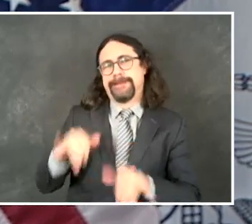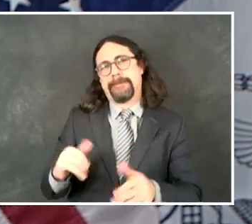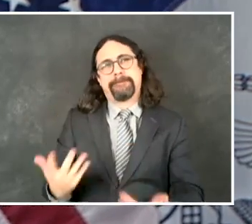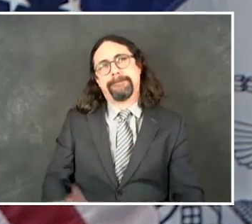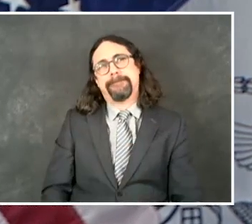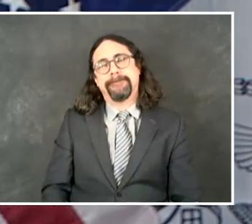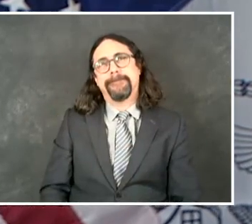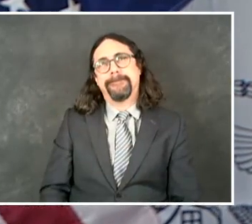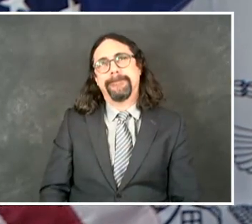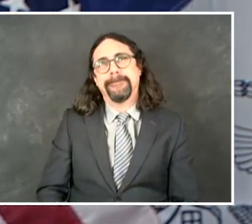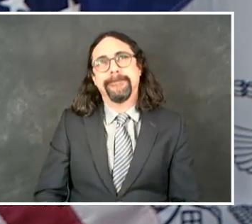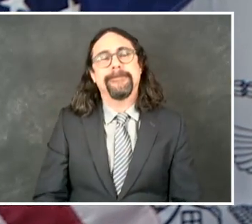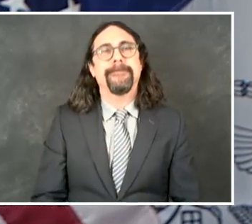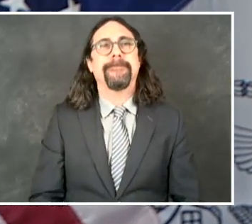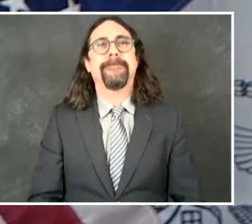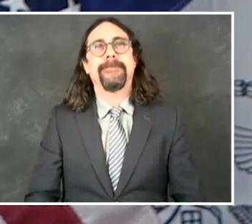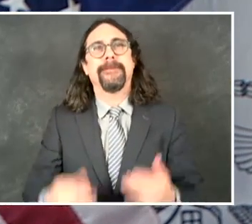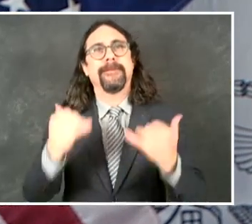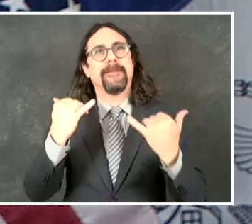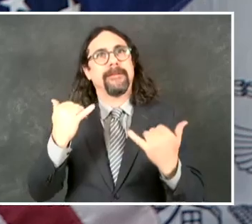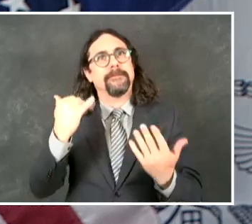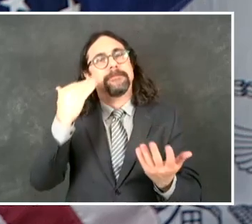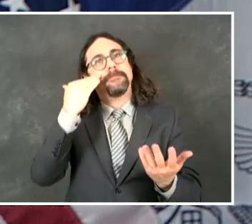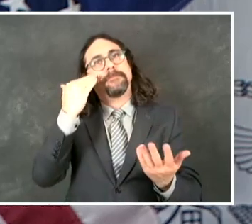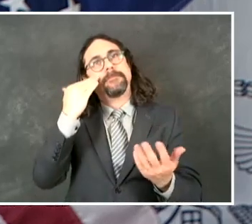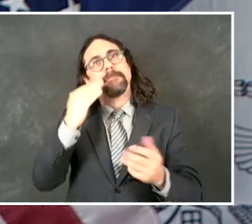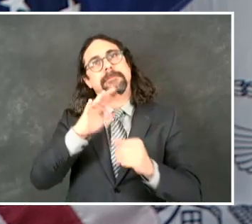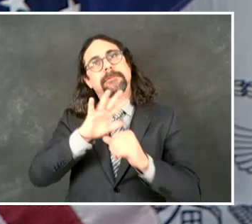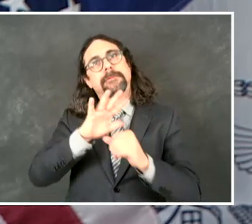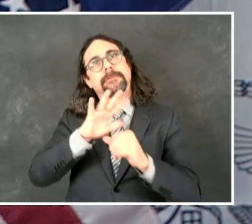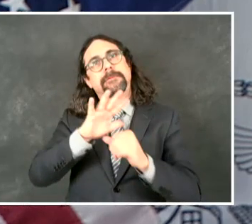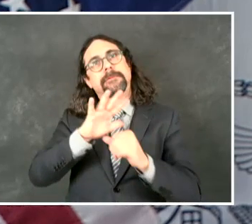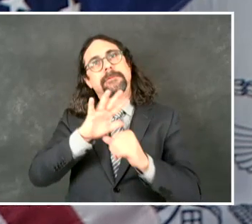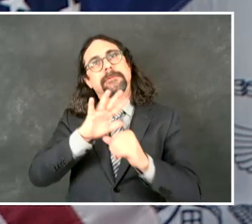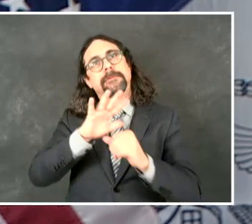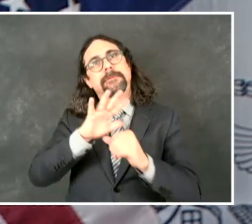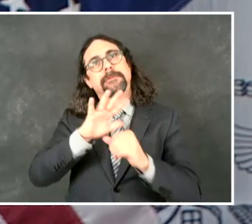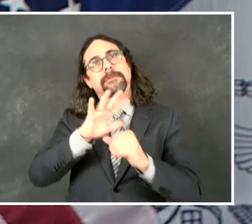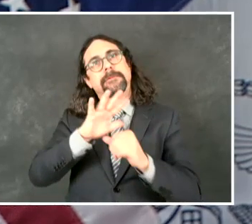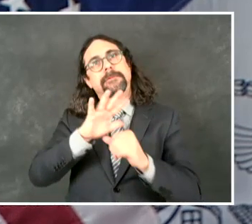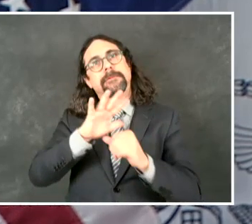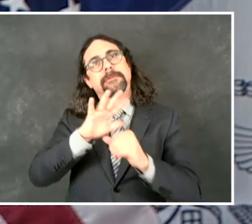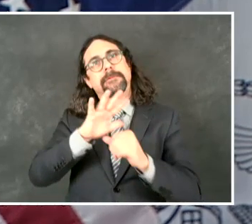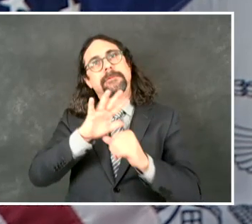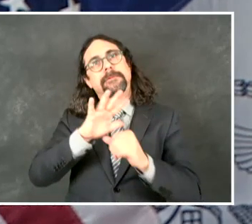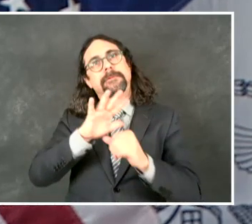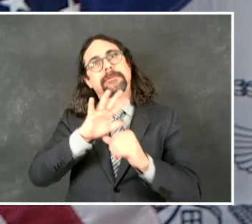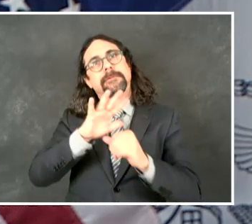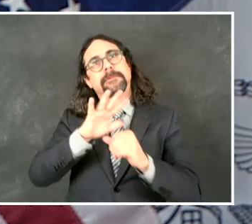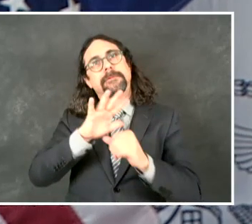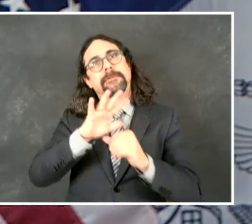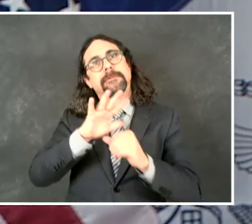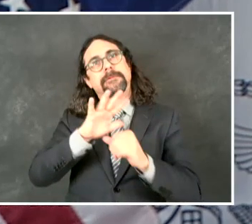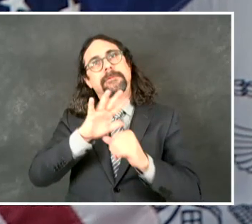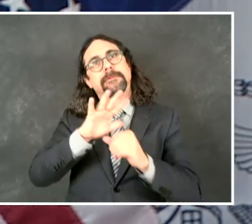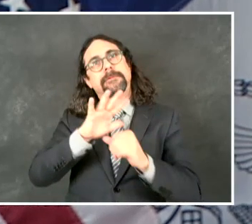IT'S IMPORTANT TO THINK ABOUT THIS WHOLE FIGHT WE'RE IN THE MIDDLE OF AND HOW MANY